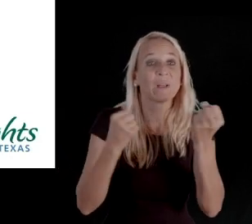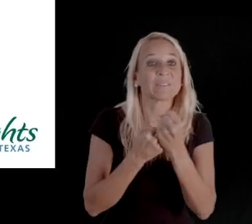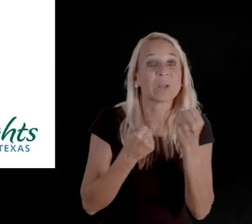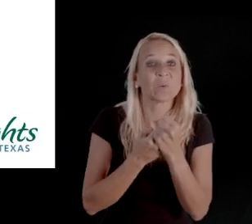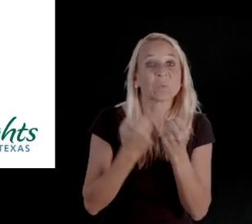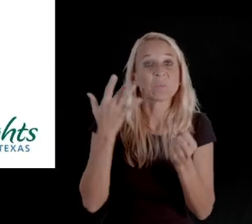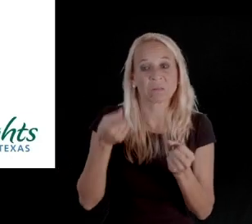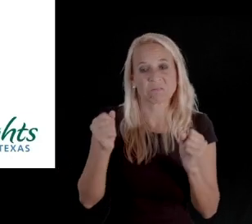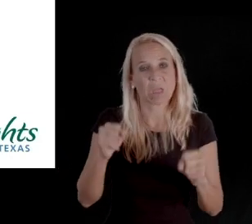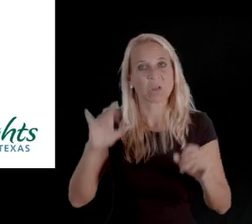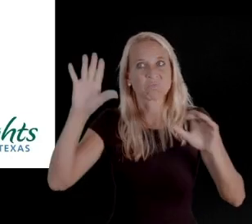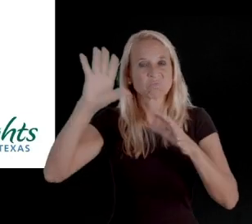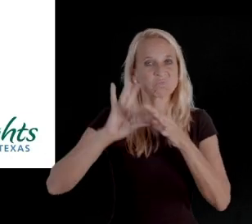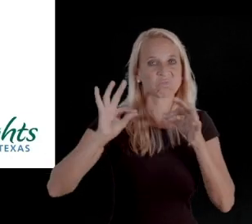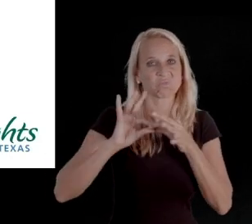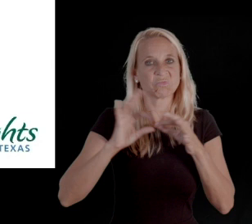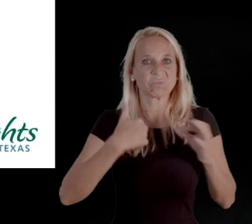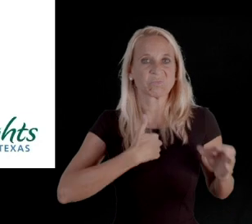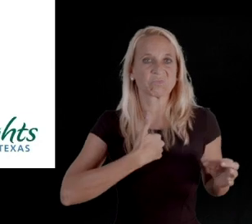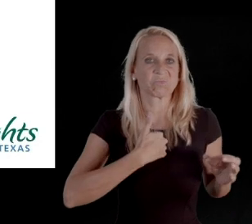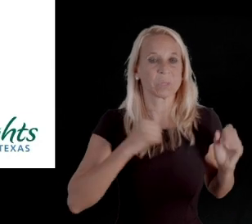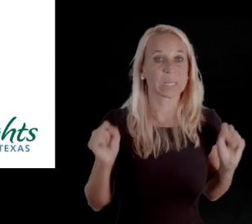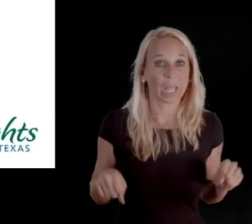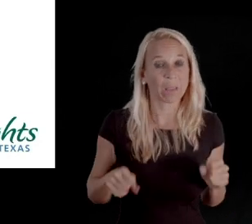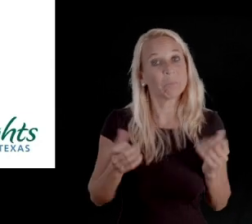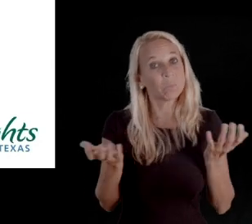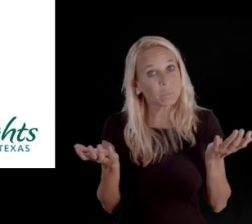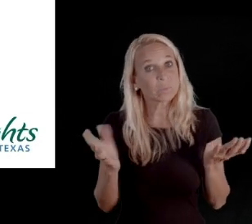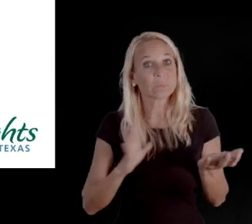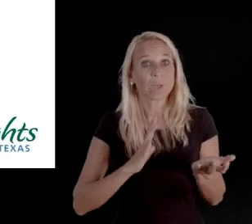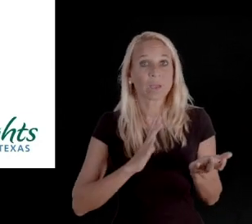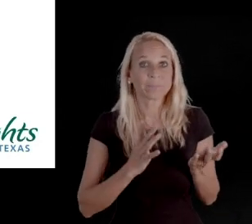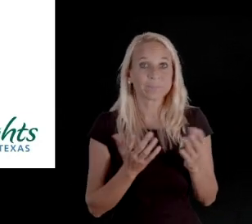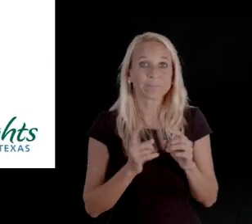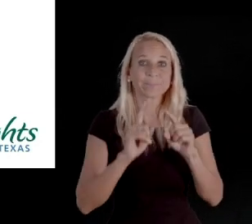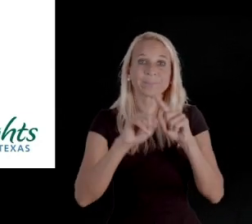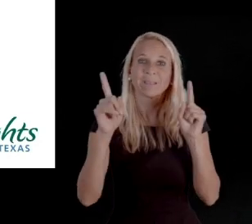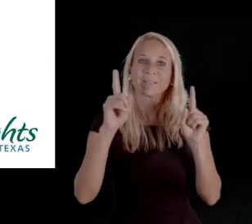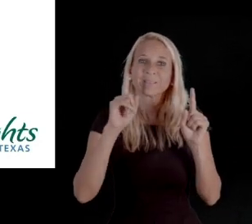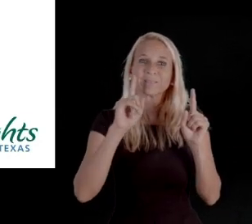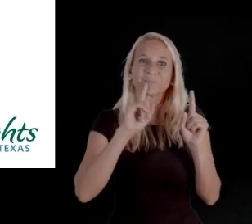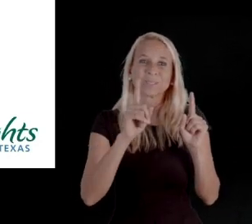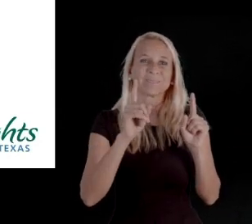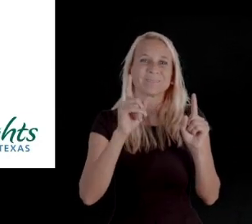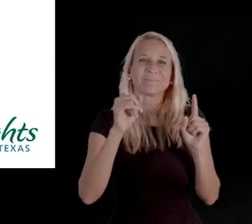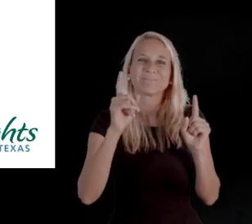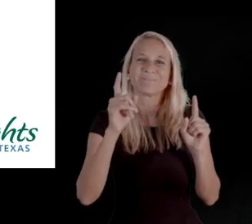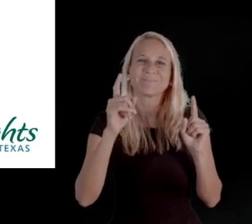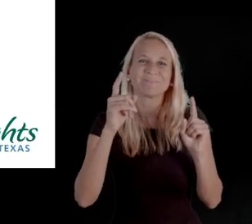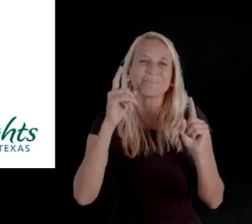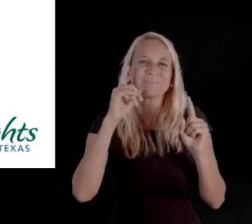because they should be able to advocate on their own. But I think it's never really and truly how you anticipate